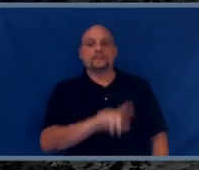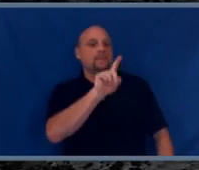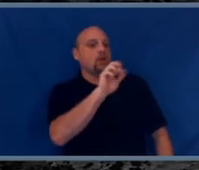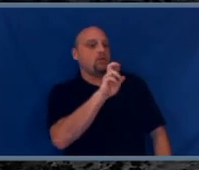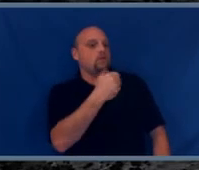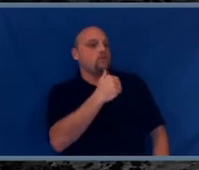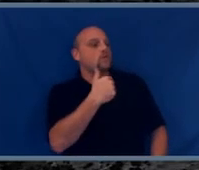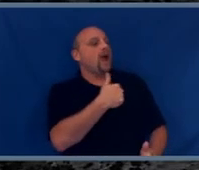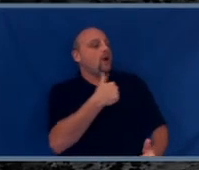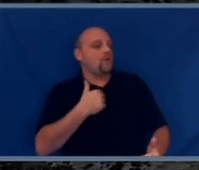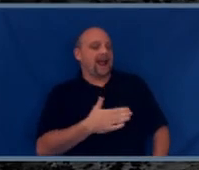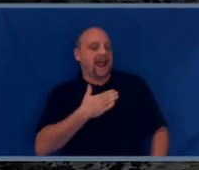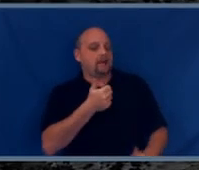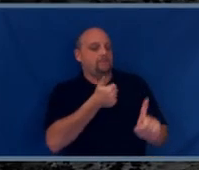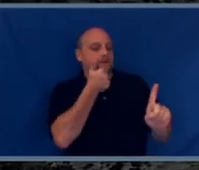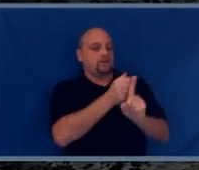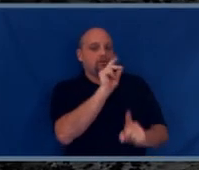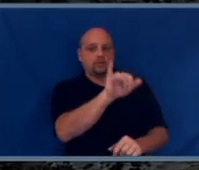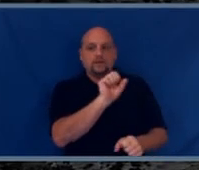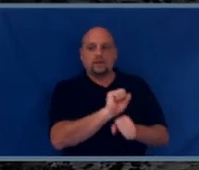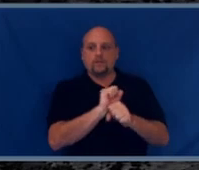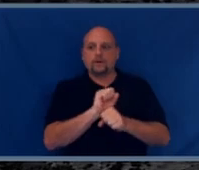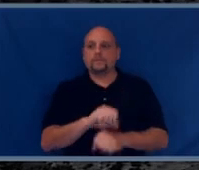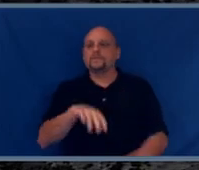ION ON YOUTUBE ASKS HOW FAST